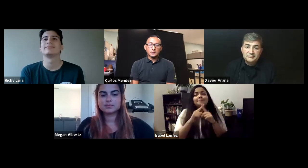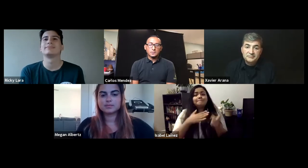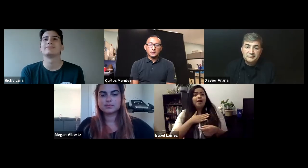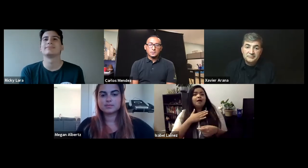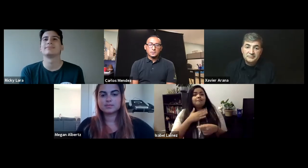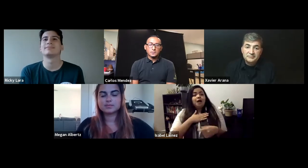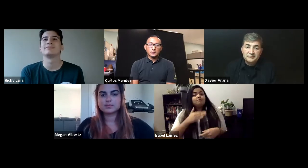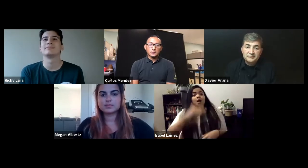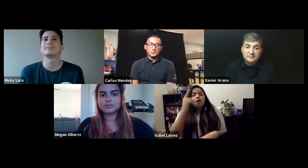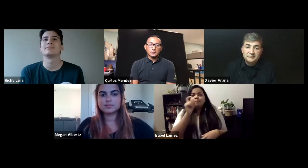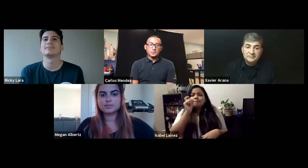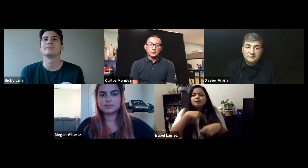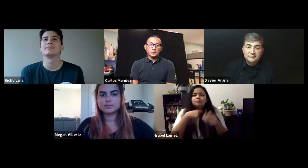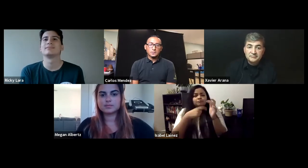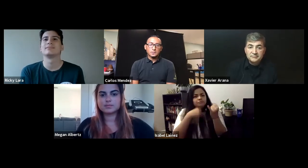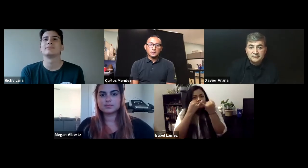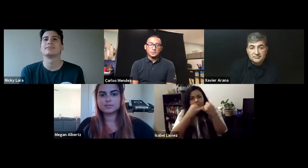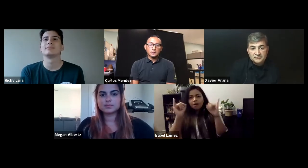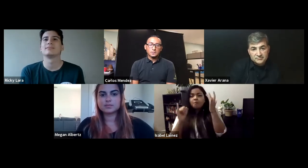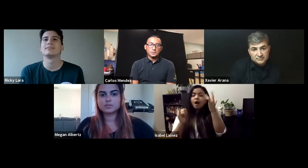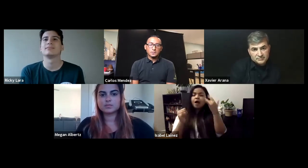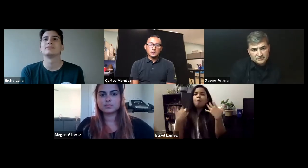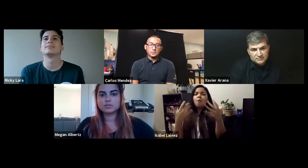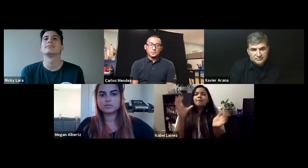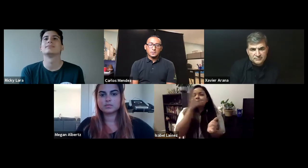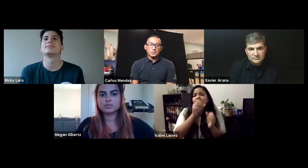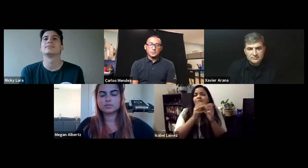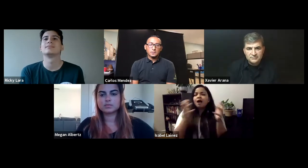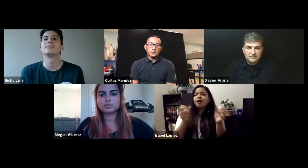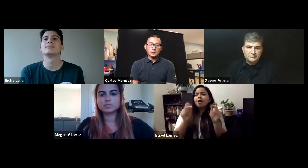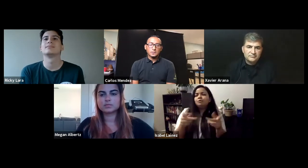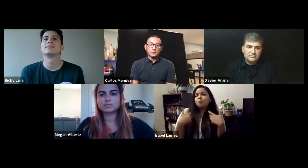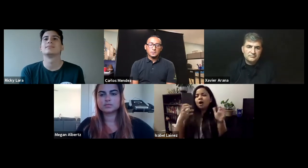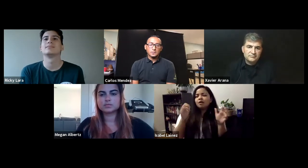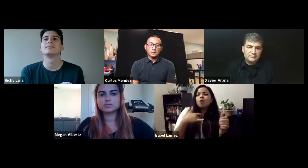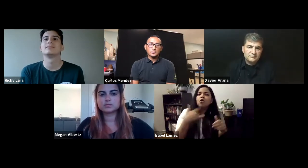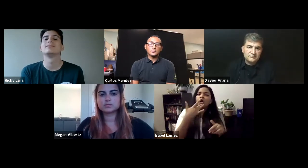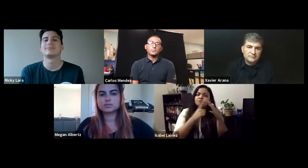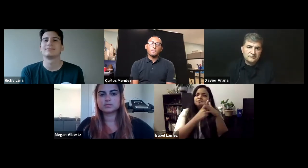and see, you know, that I'm not really... Yes, I grew up pretty independent,